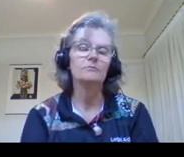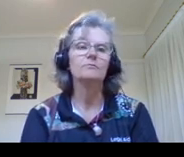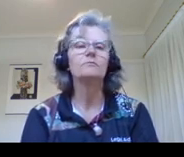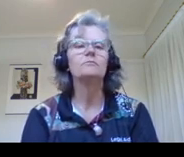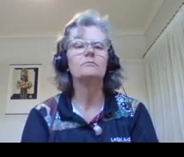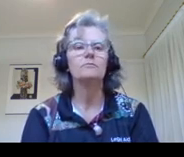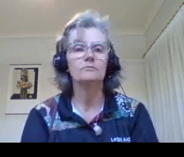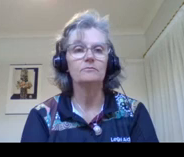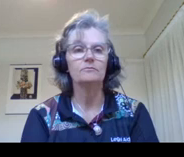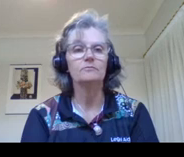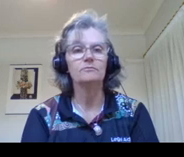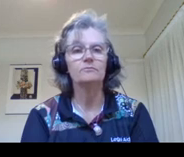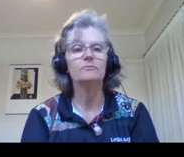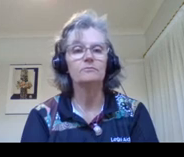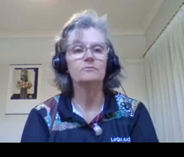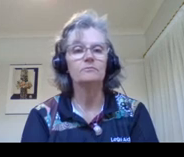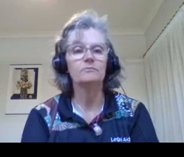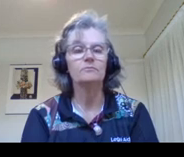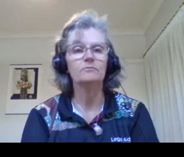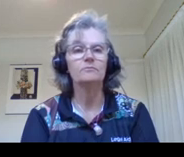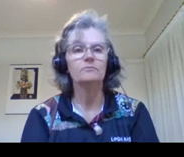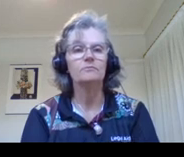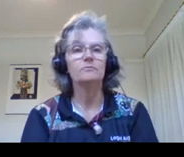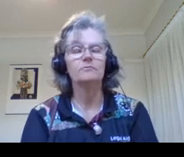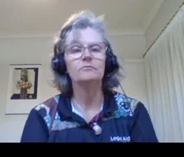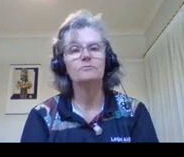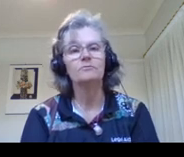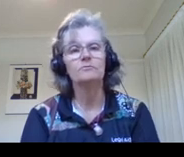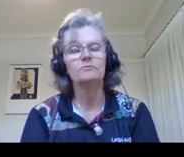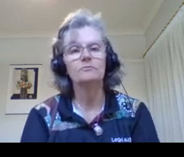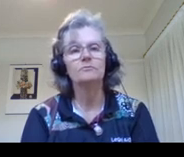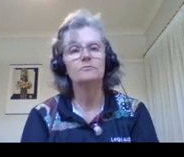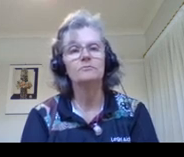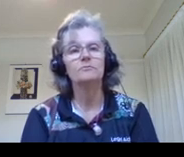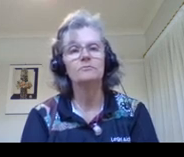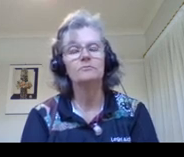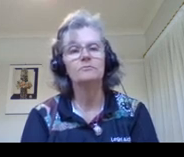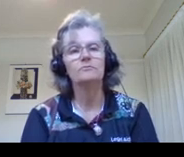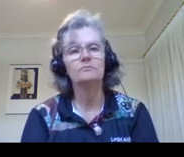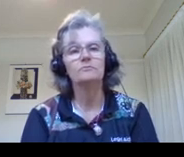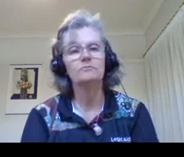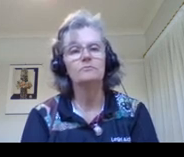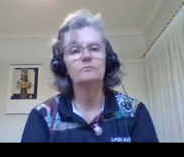so even if they can be identified there's jurisdictional issues for you know for police